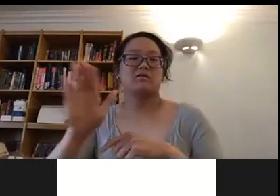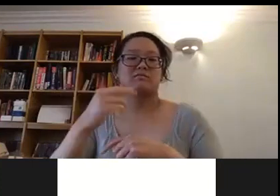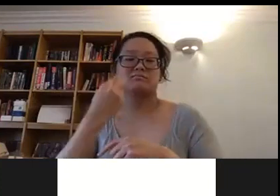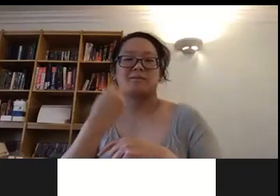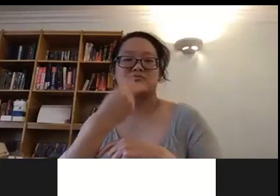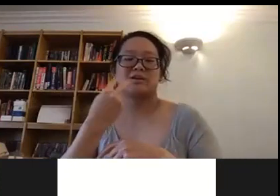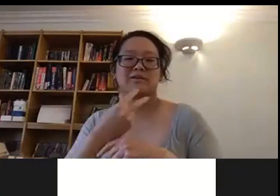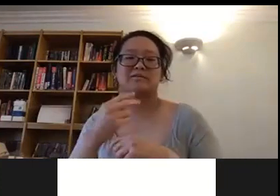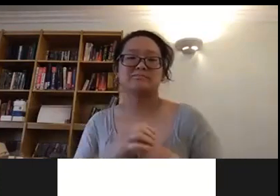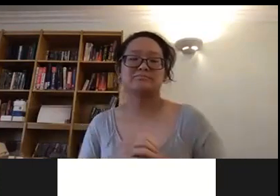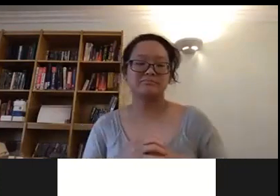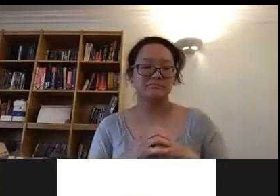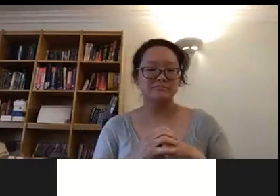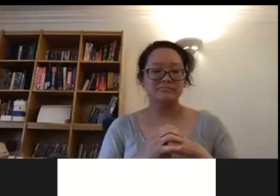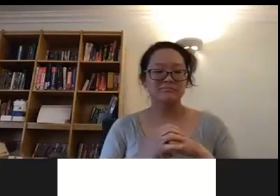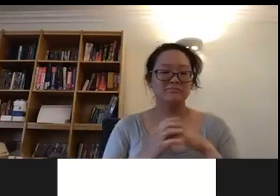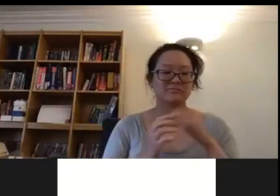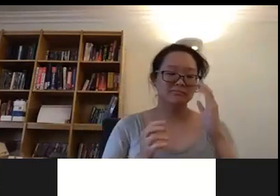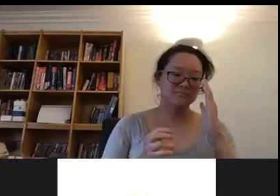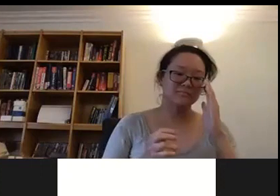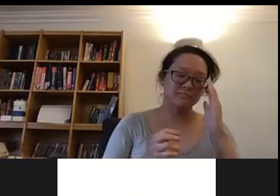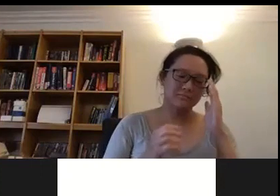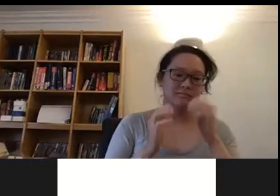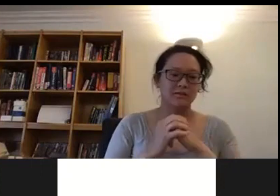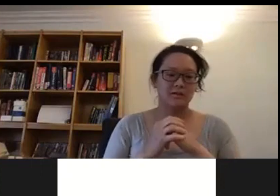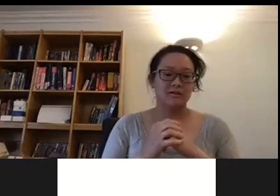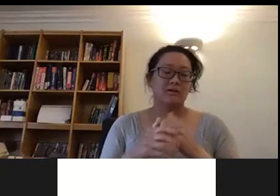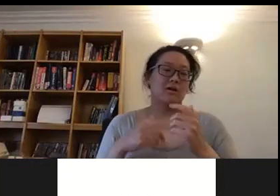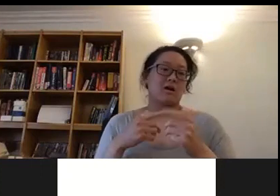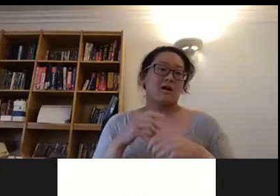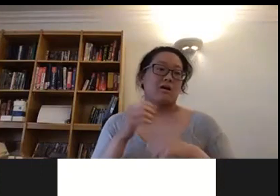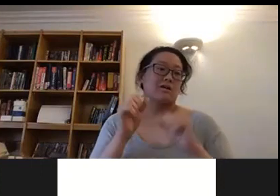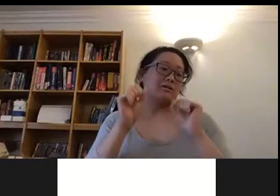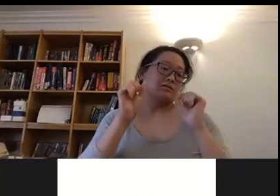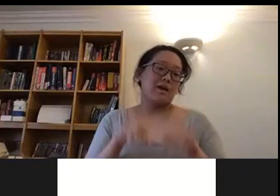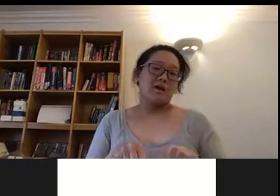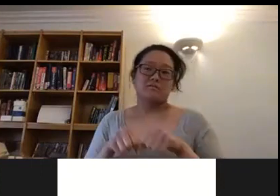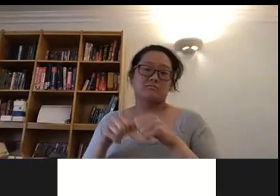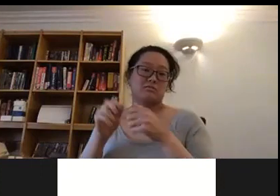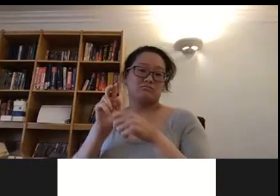Because very much dependent on the face and the mouth moving, if they do lipread.